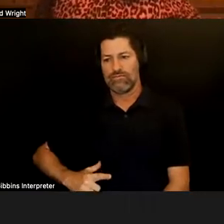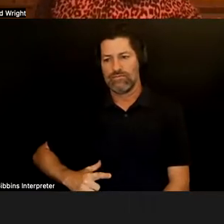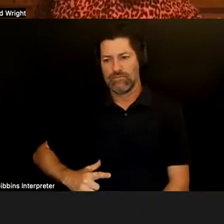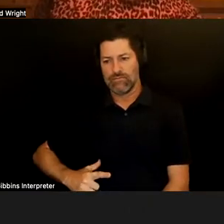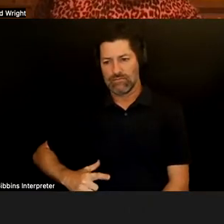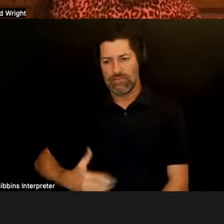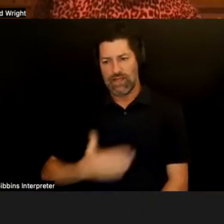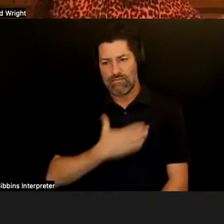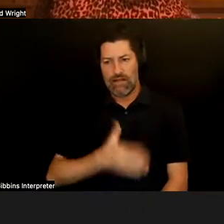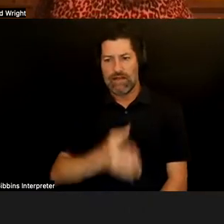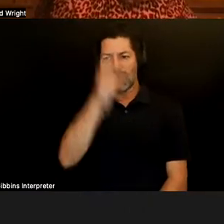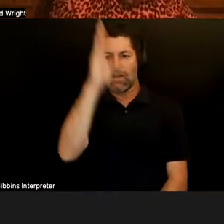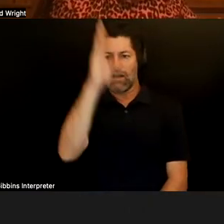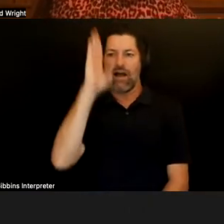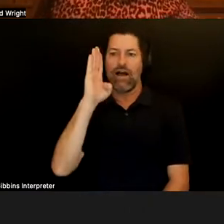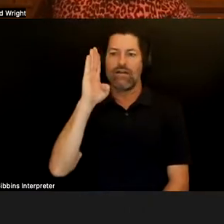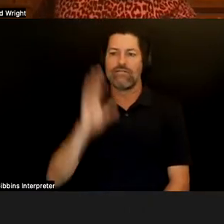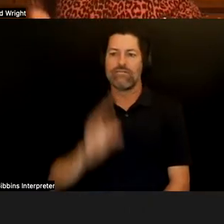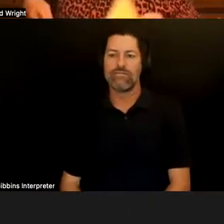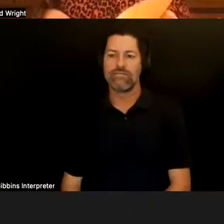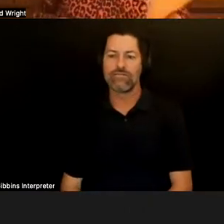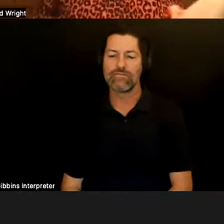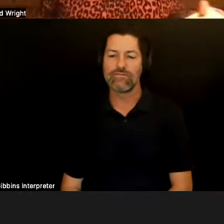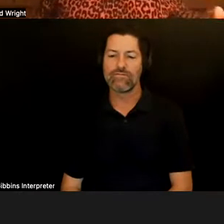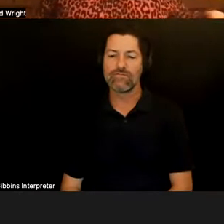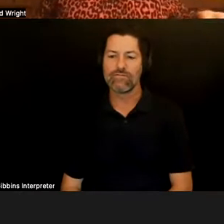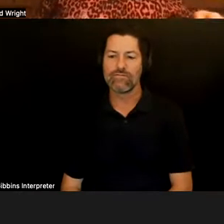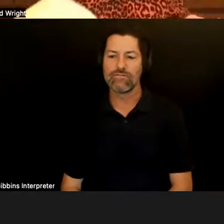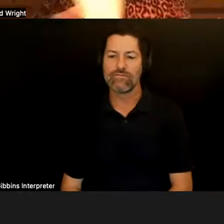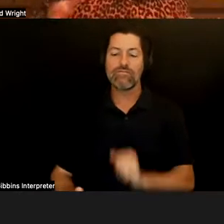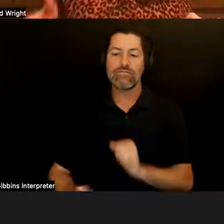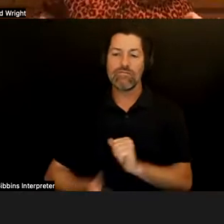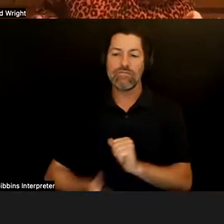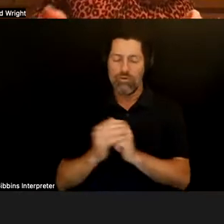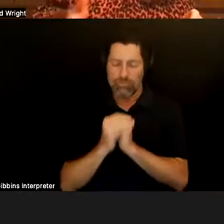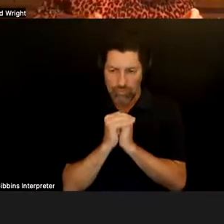God 20:22:54 and so in my prayers we'll say baruch